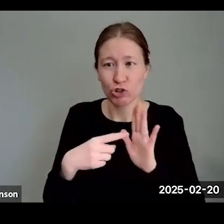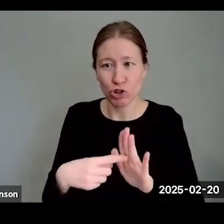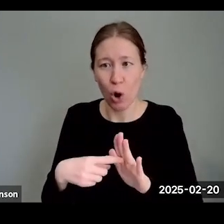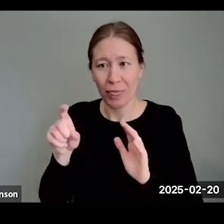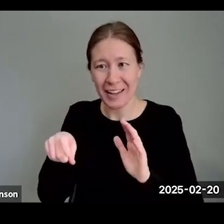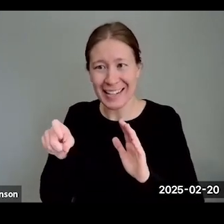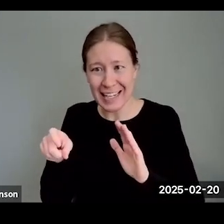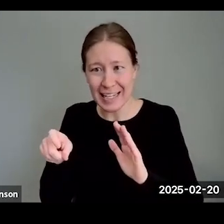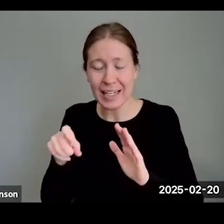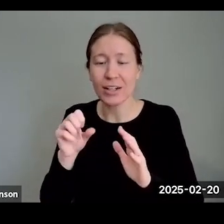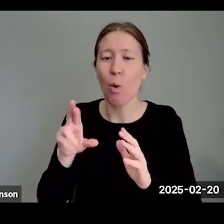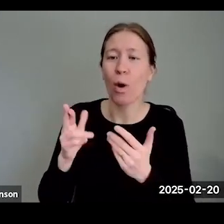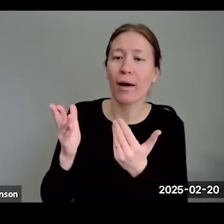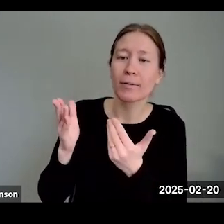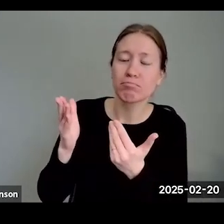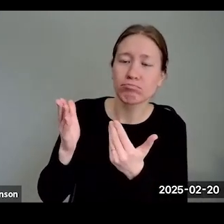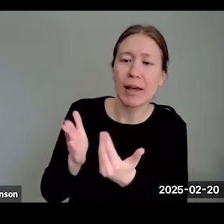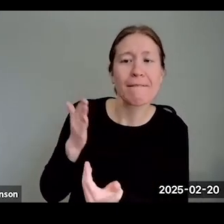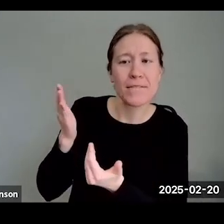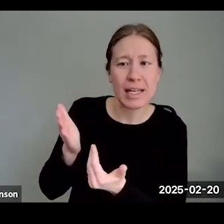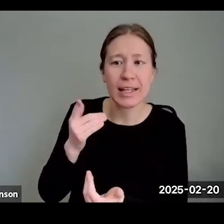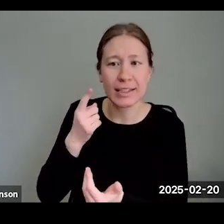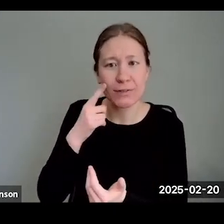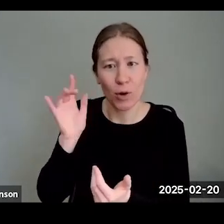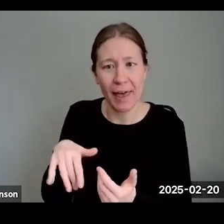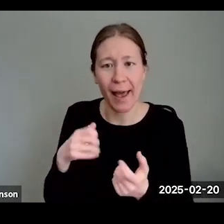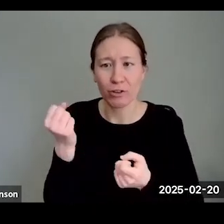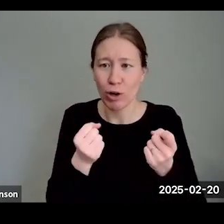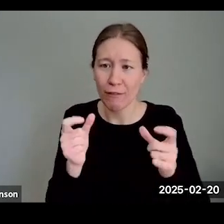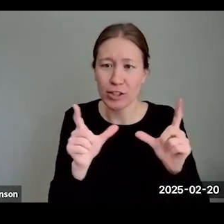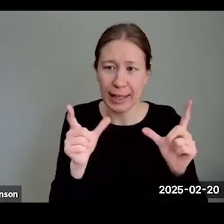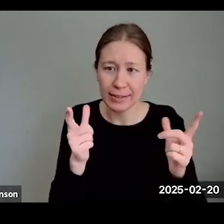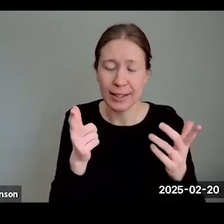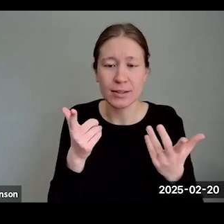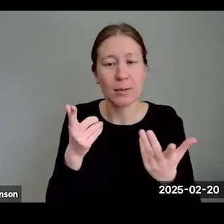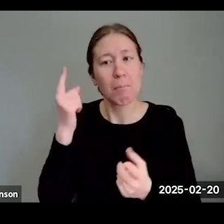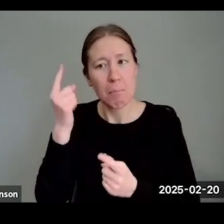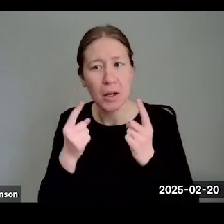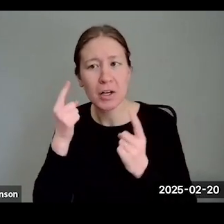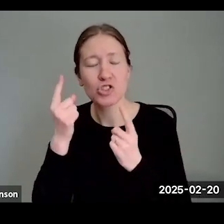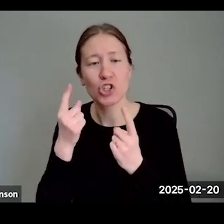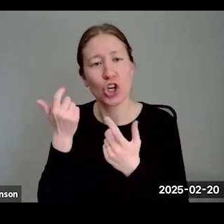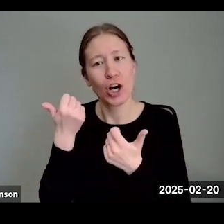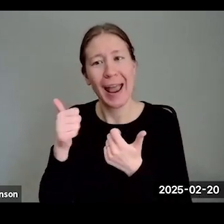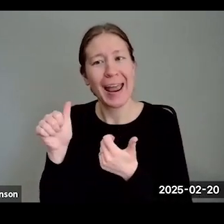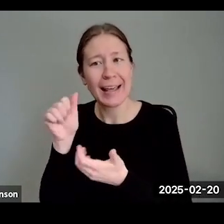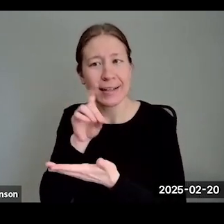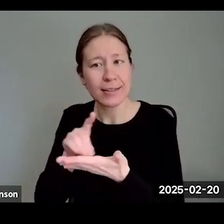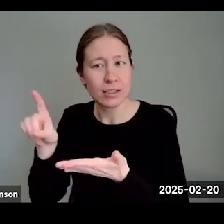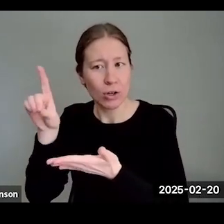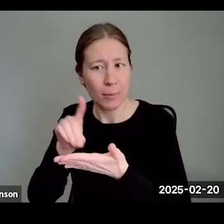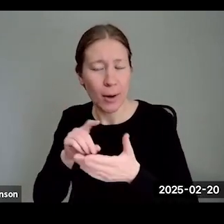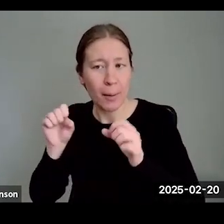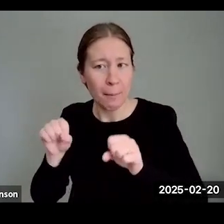or perhaps the convenience of having that driver's license and consider any discriminatory effects that could be in that language.